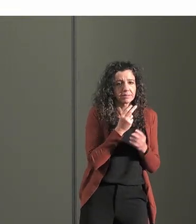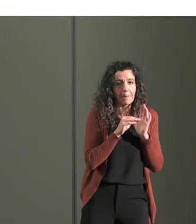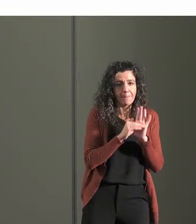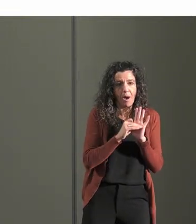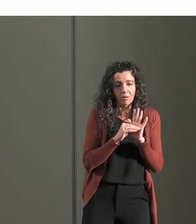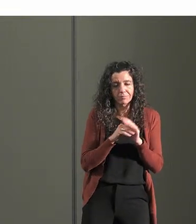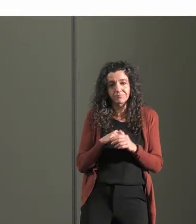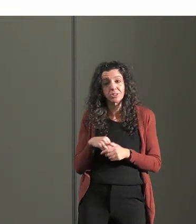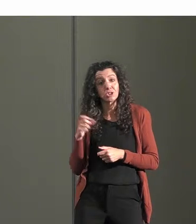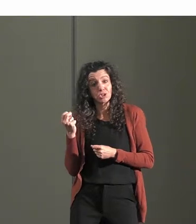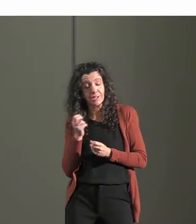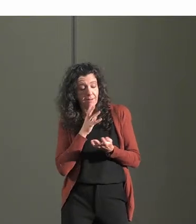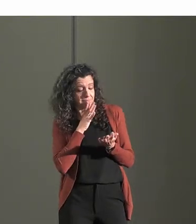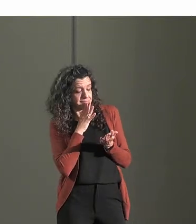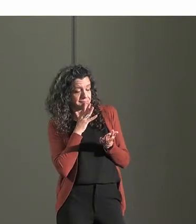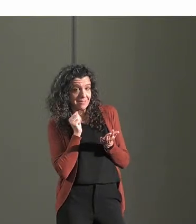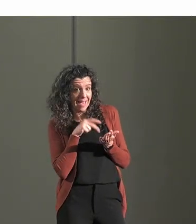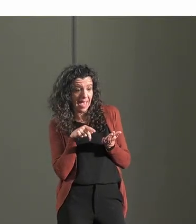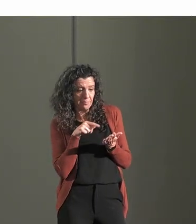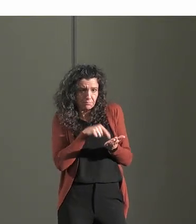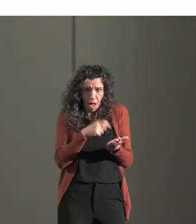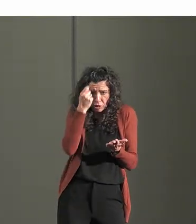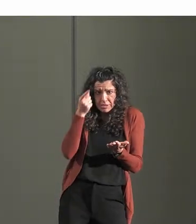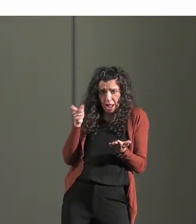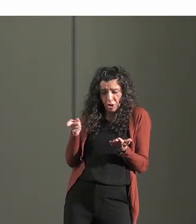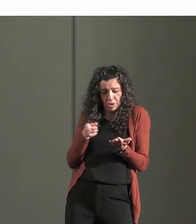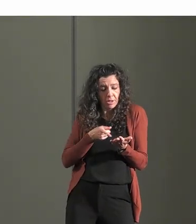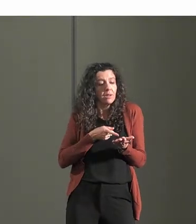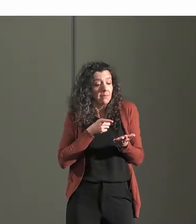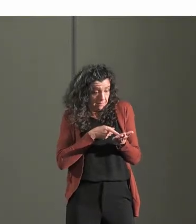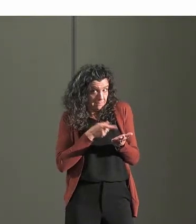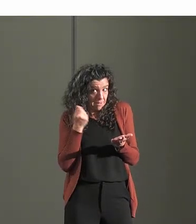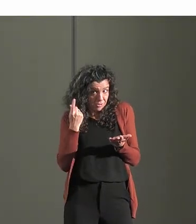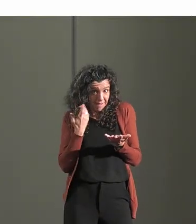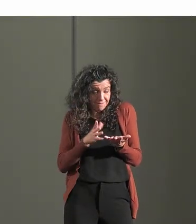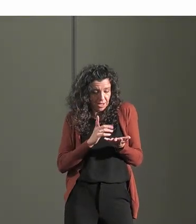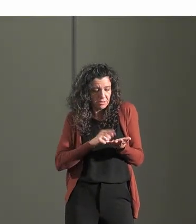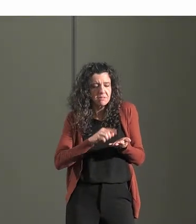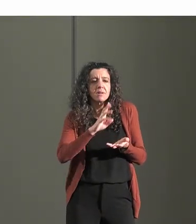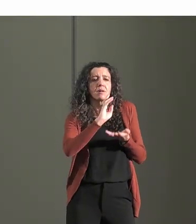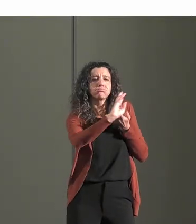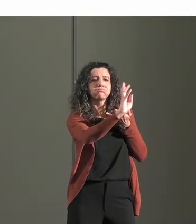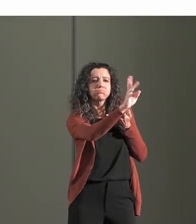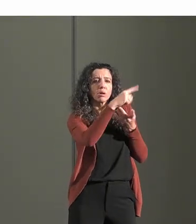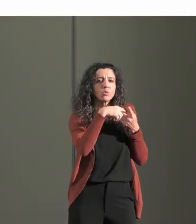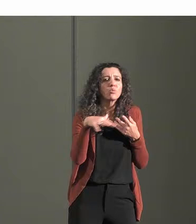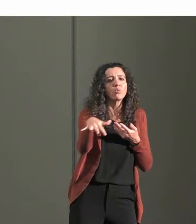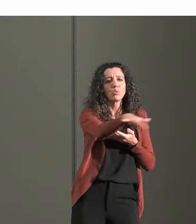vice voice model to be heard she speaks into the app and it